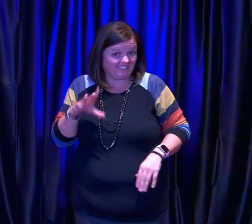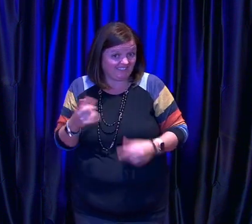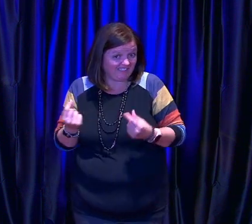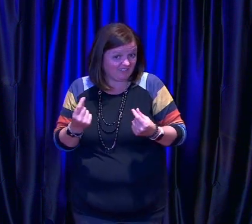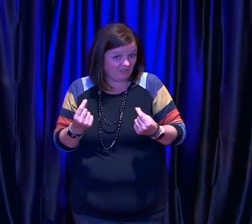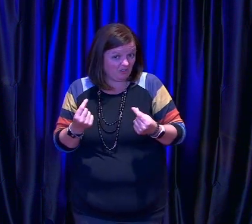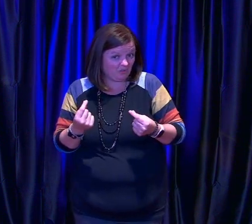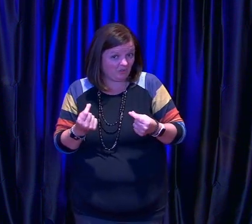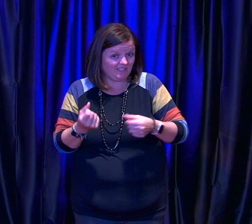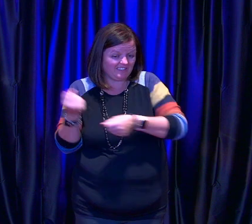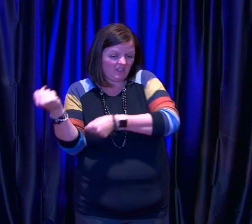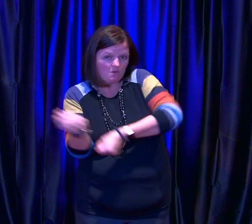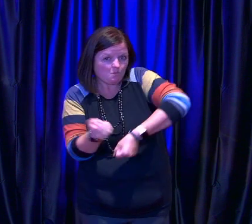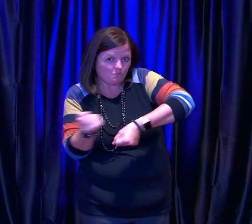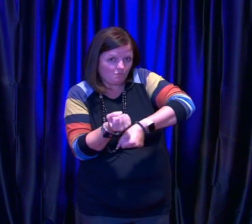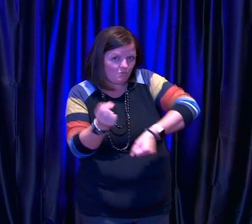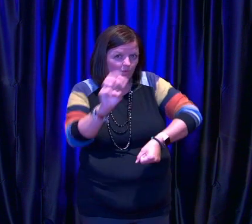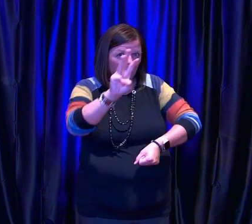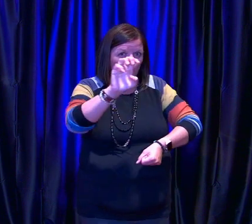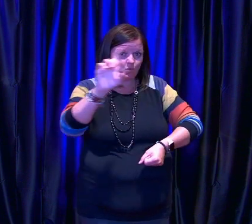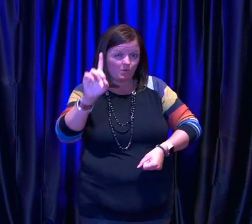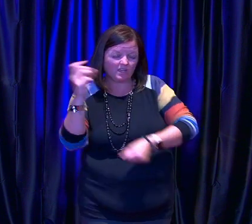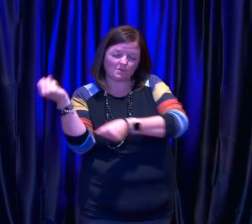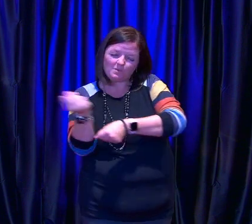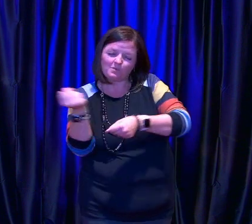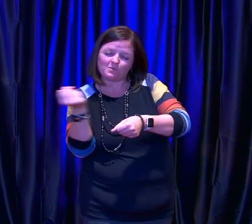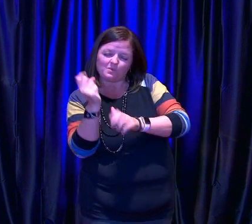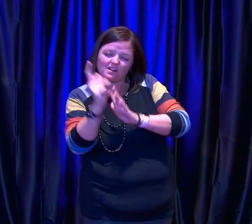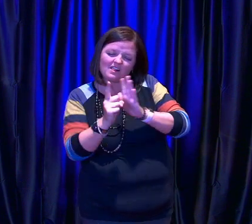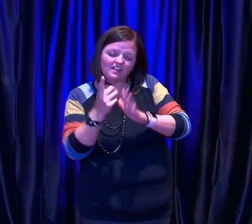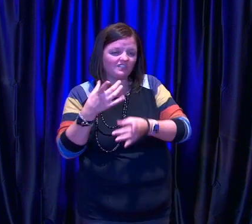get the weed whacker out and weed whack for hours i'm not sure